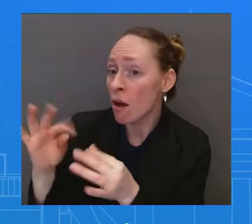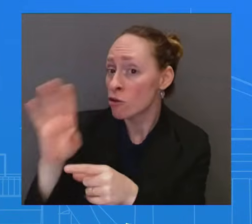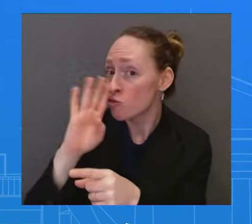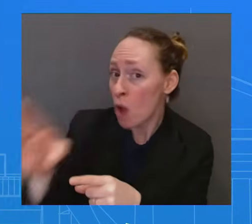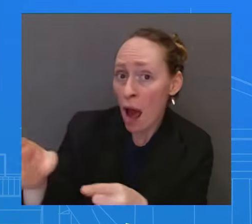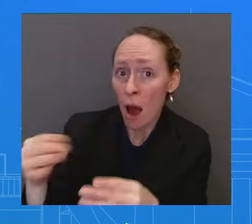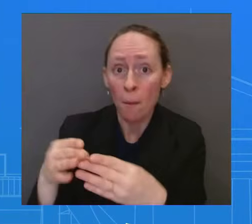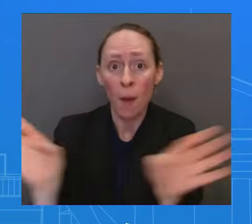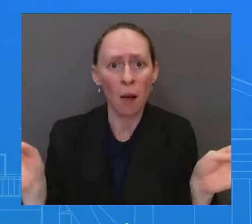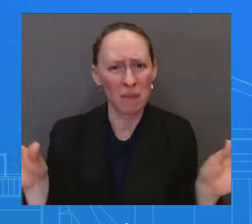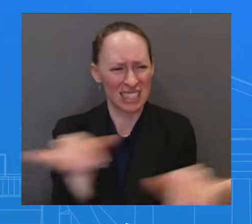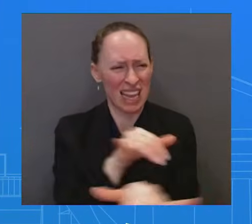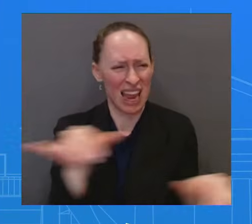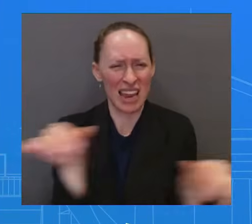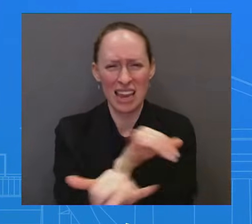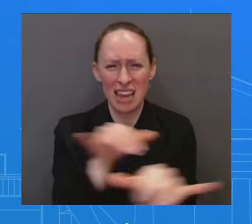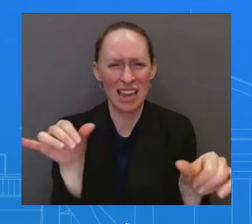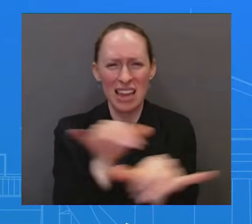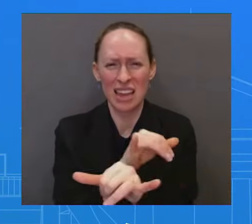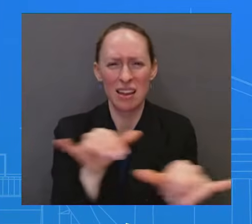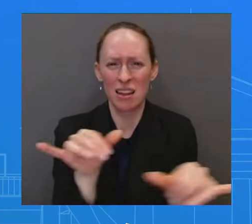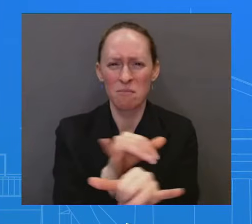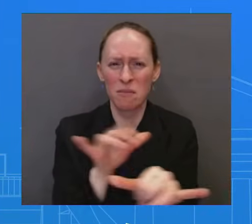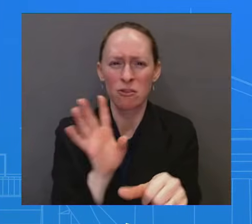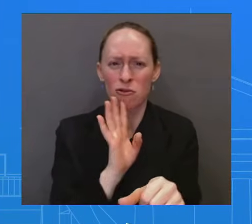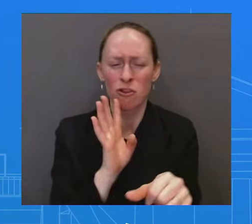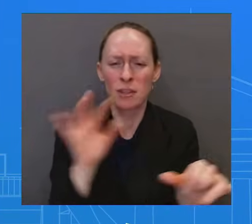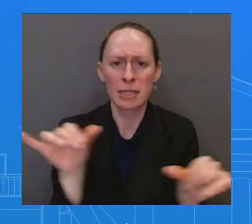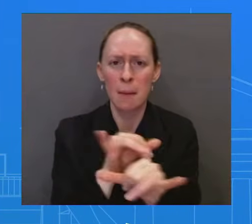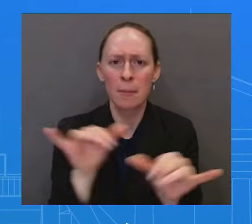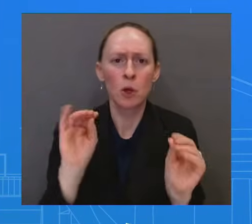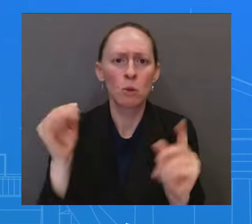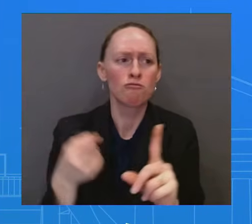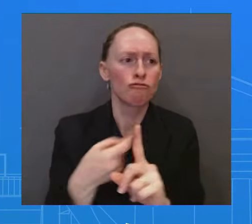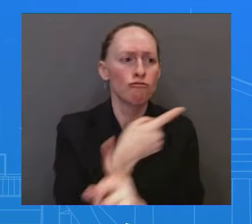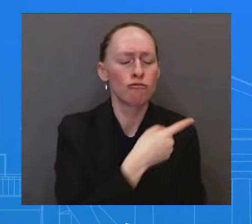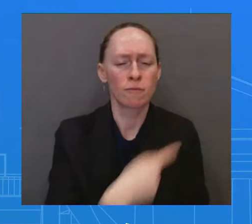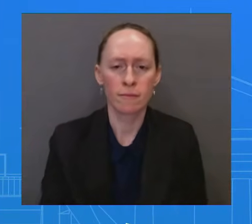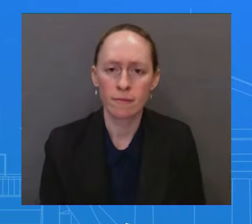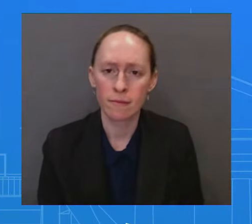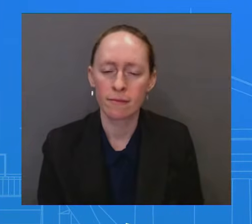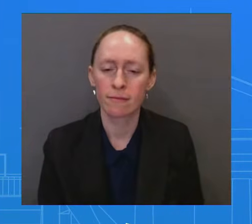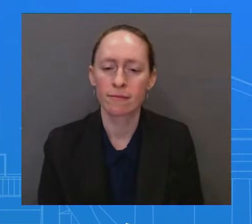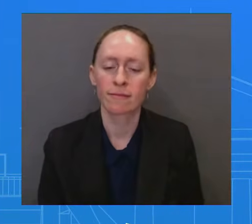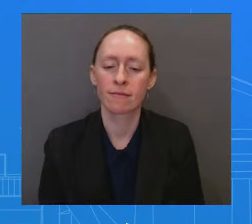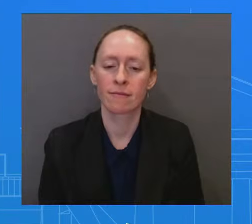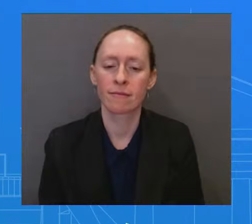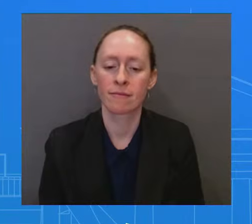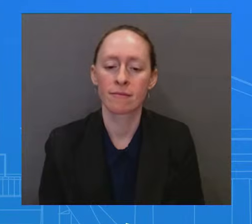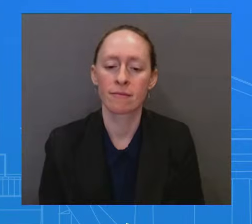the principled valued -- principled approach that the President is taking and in accordance with our values as a country.